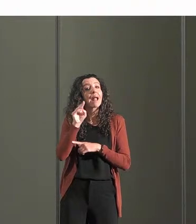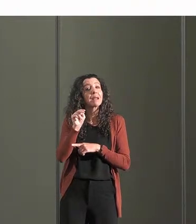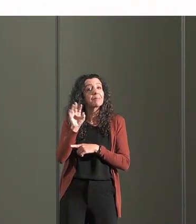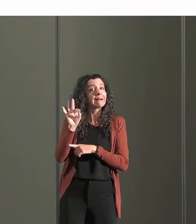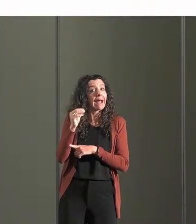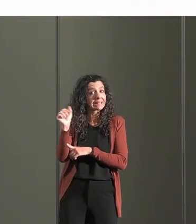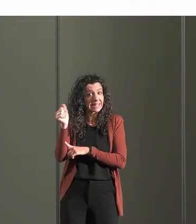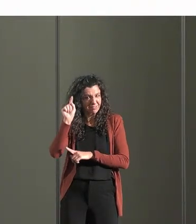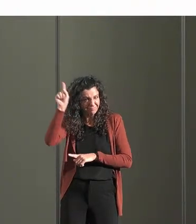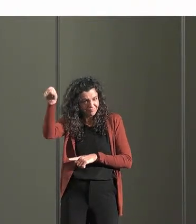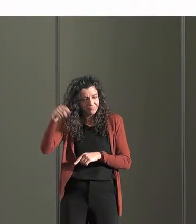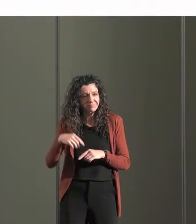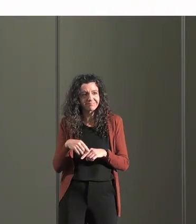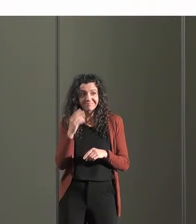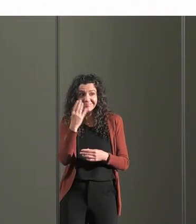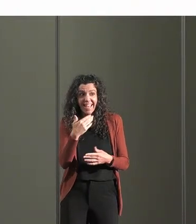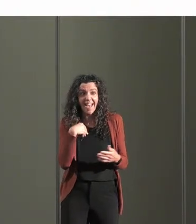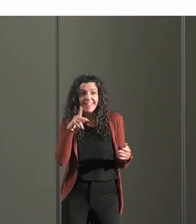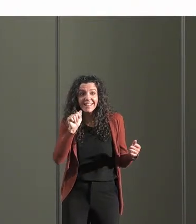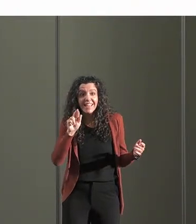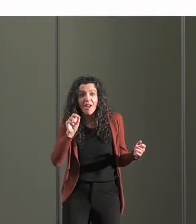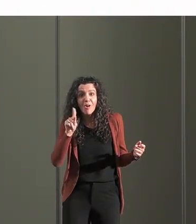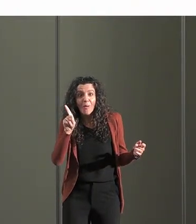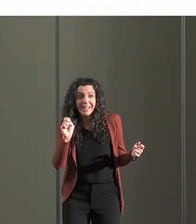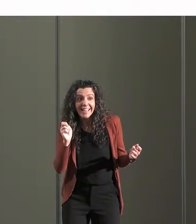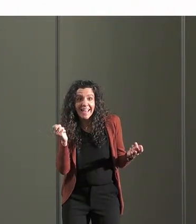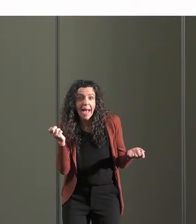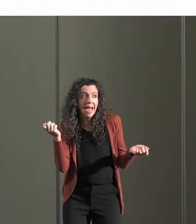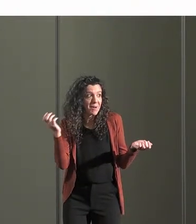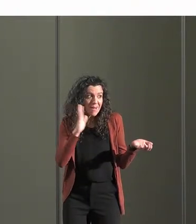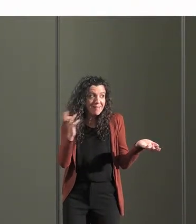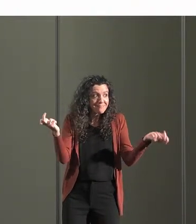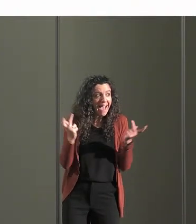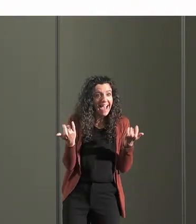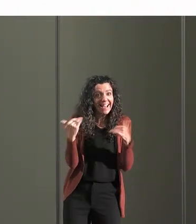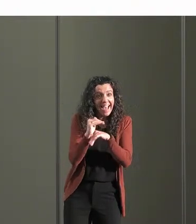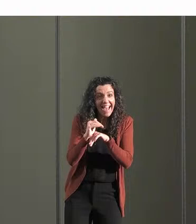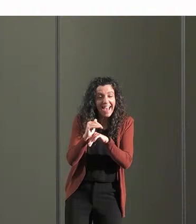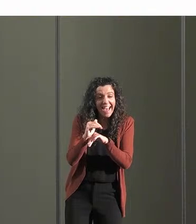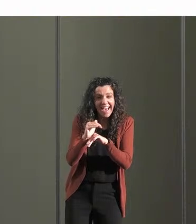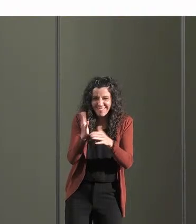participants in Plantinum Ballroom 9 and 10. Karaoke is